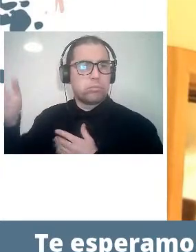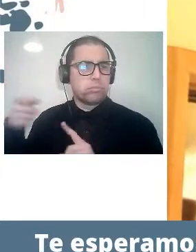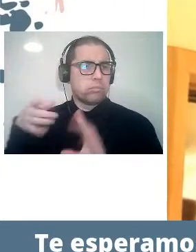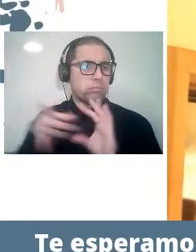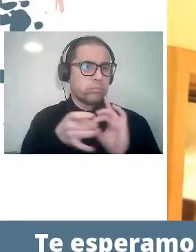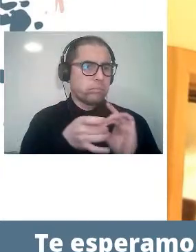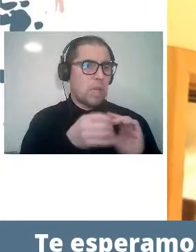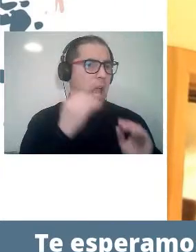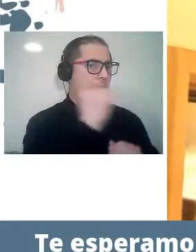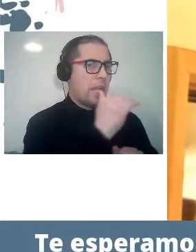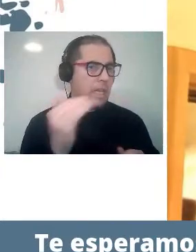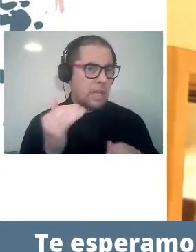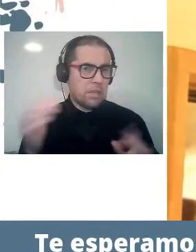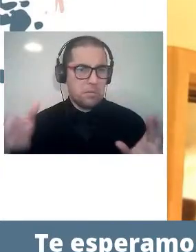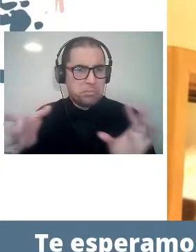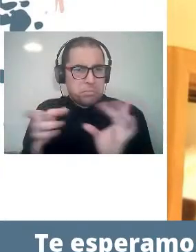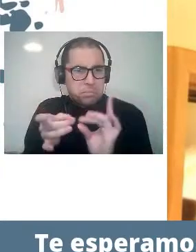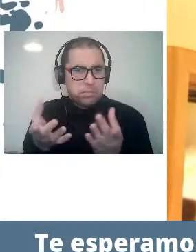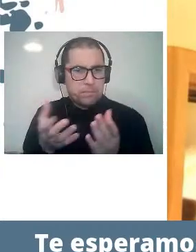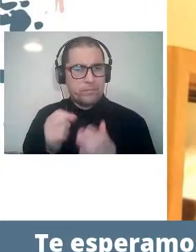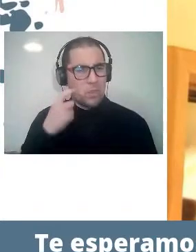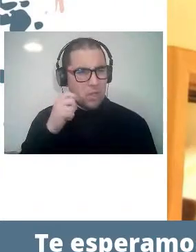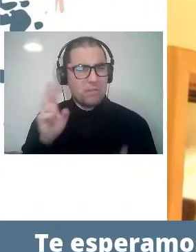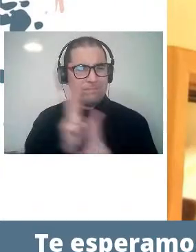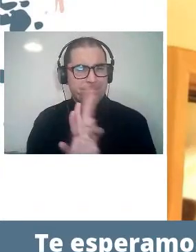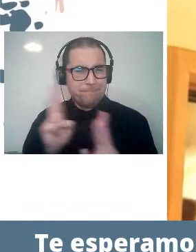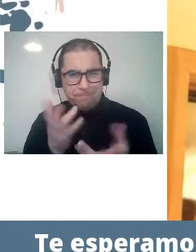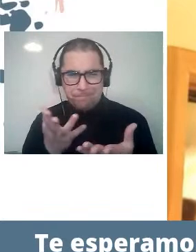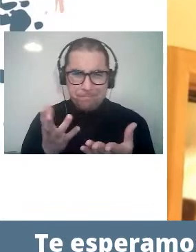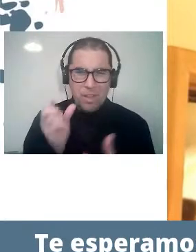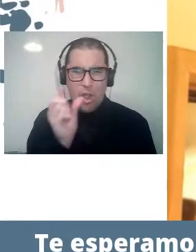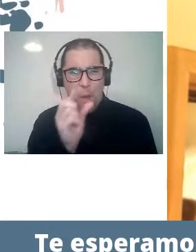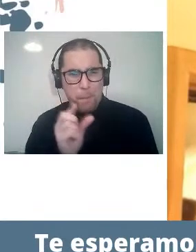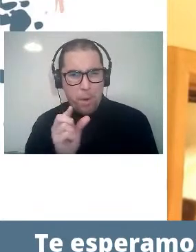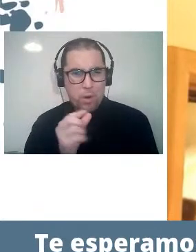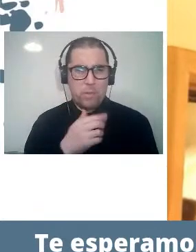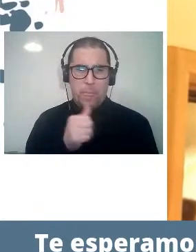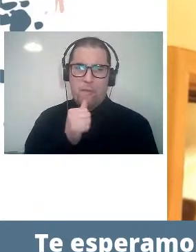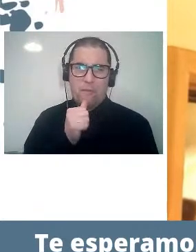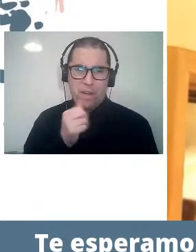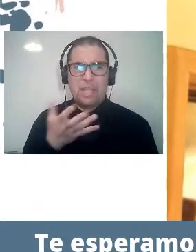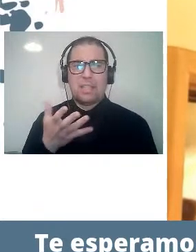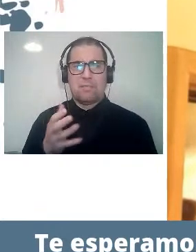It is, in my opinion, a relationship that has not been sufficiently appreciated